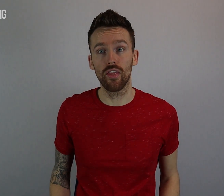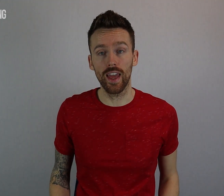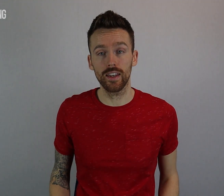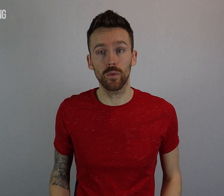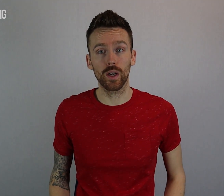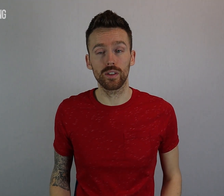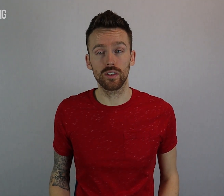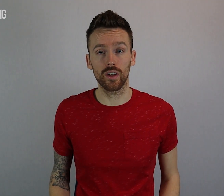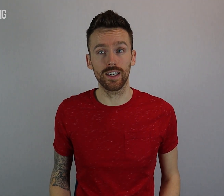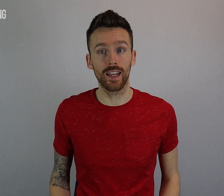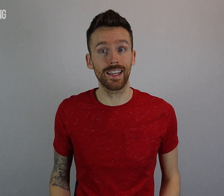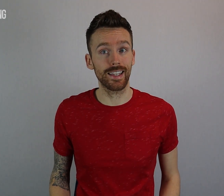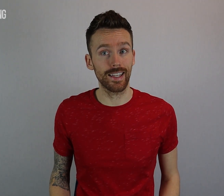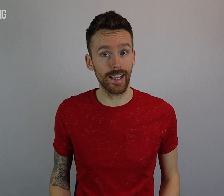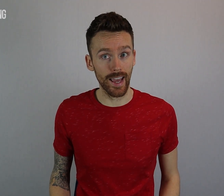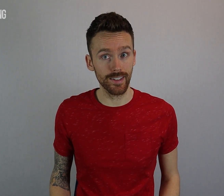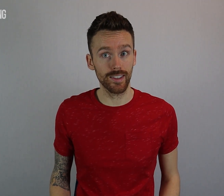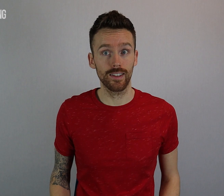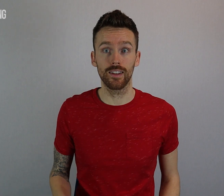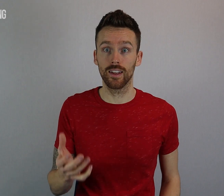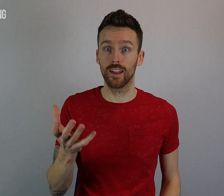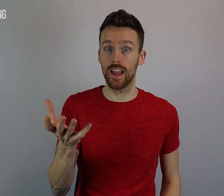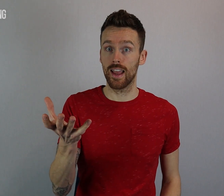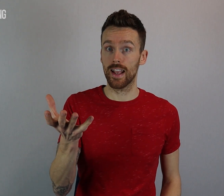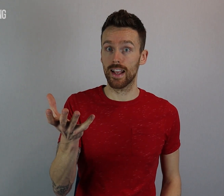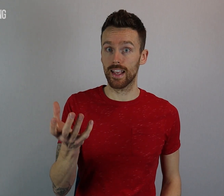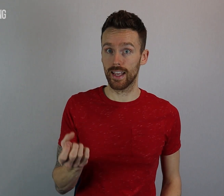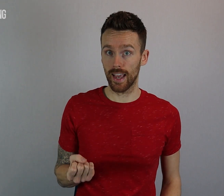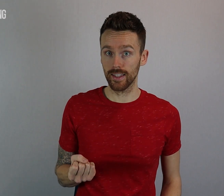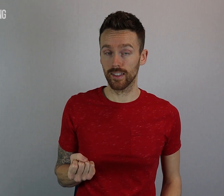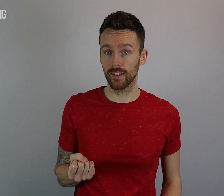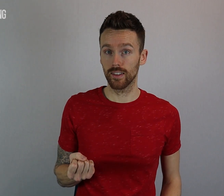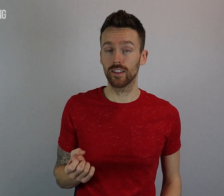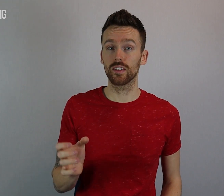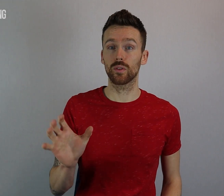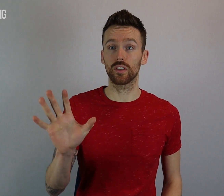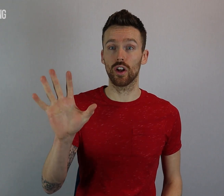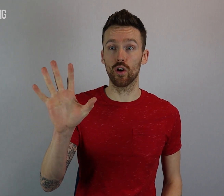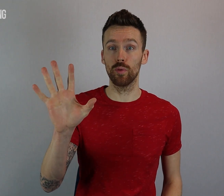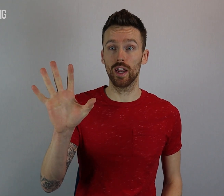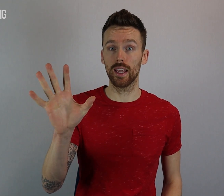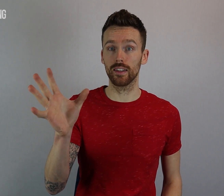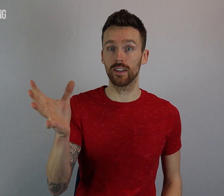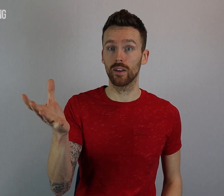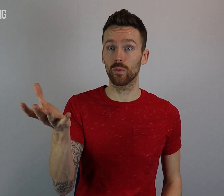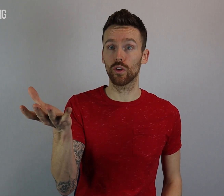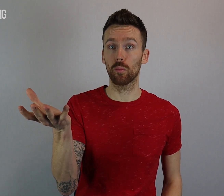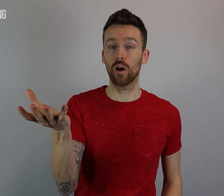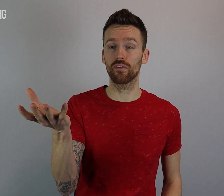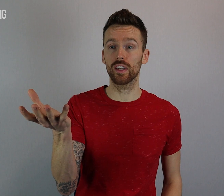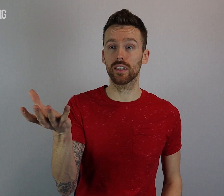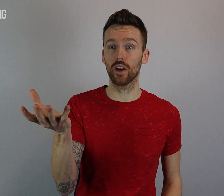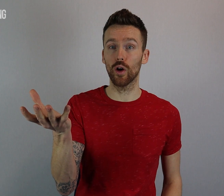Then we're going to sign "get". Get. So it's an open hand with your palm facing